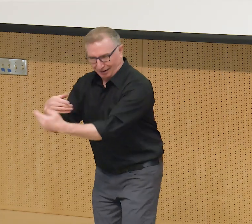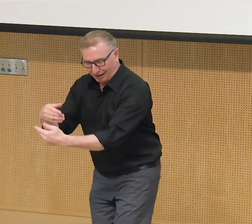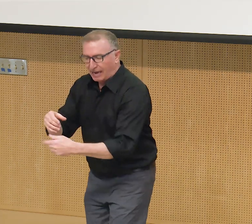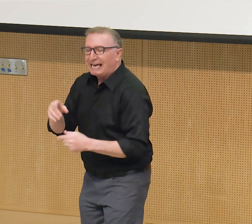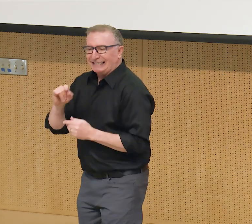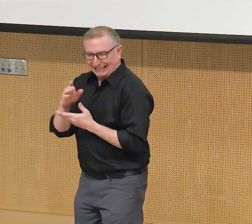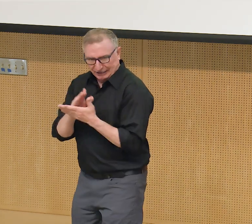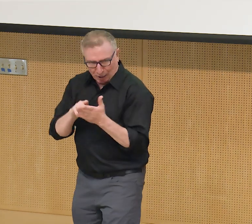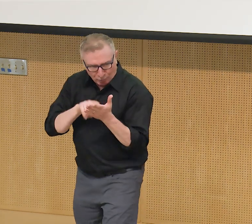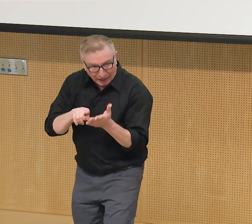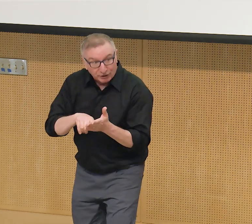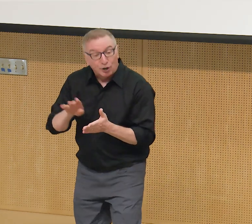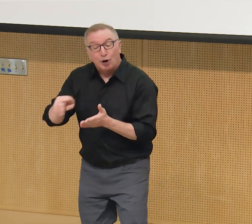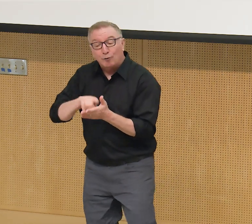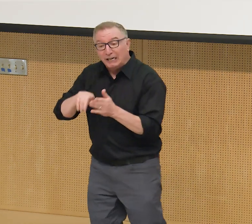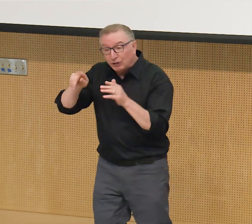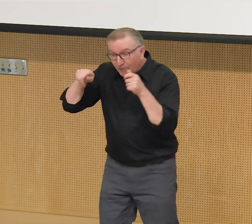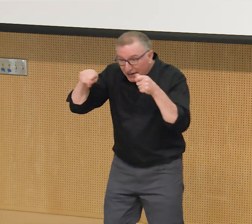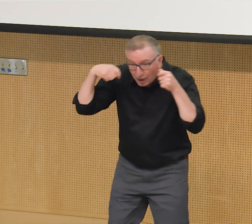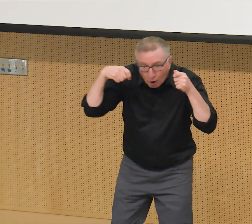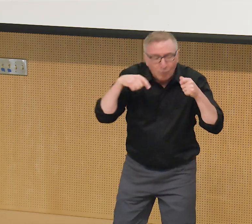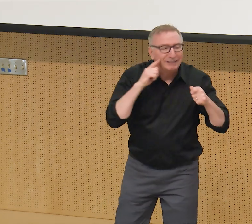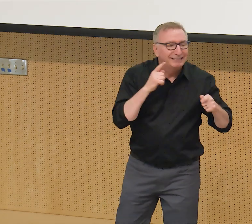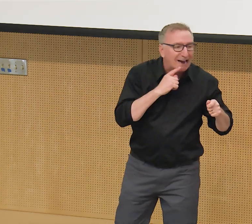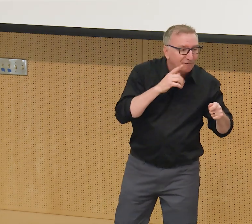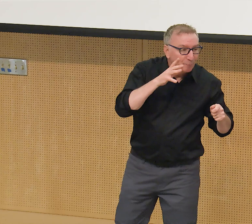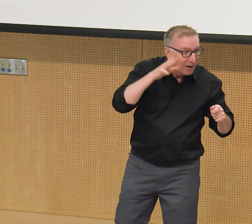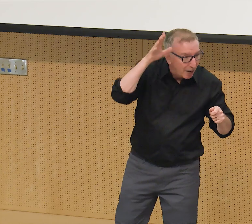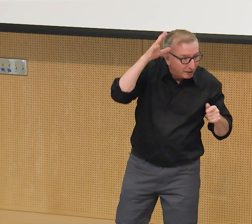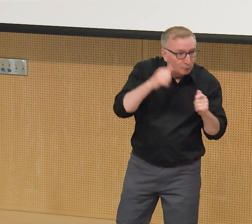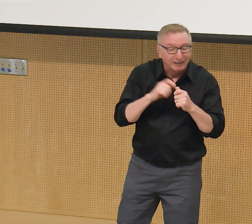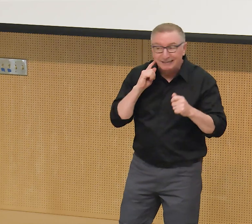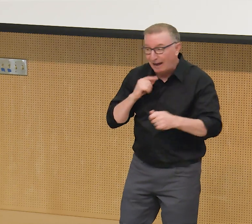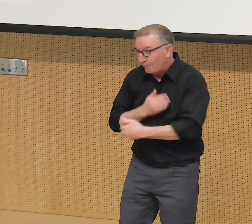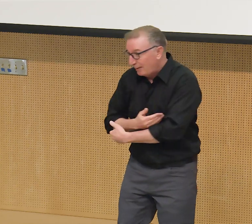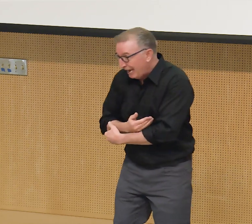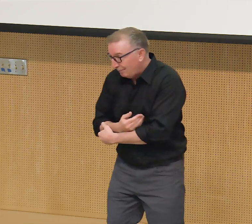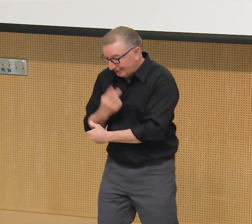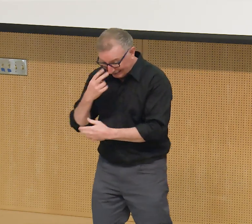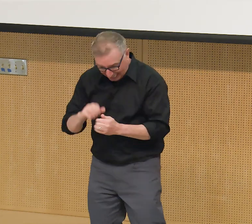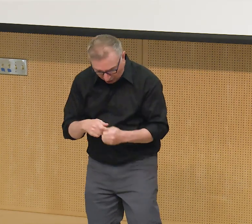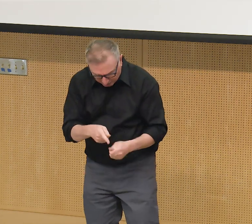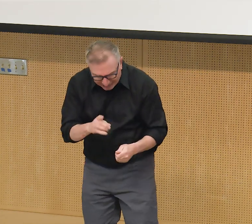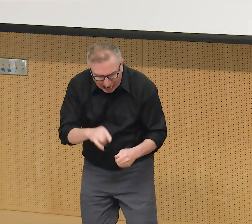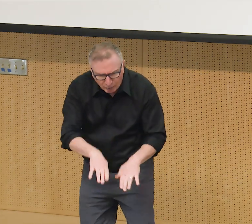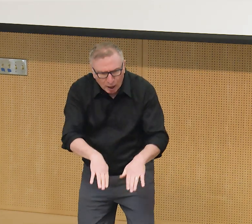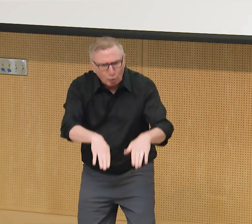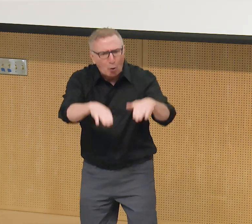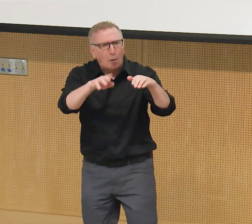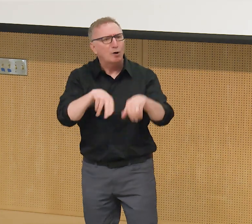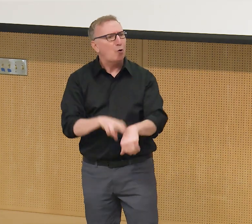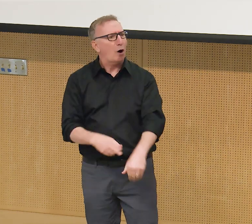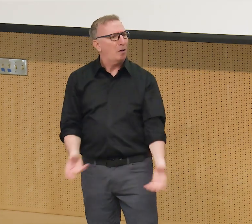to establish this clinic and keep it running. For some of her research, she filmed Deaf people